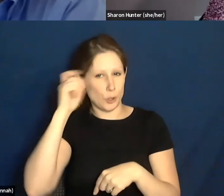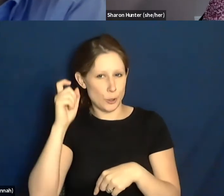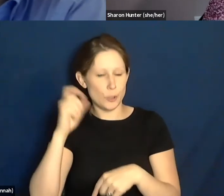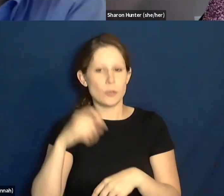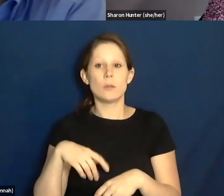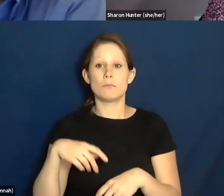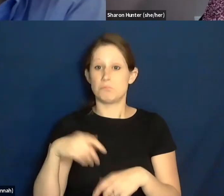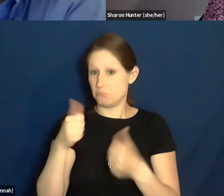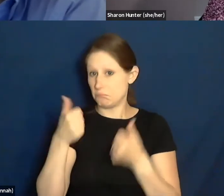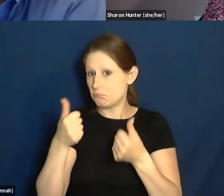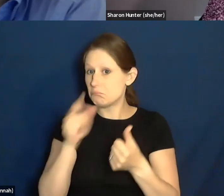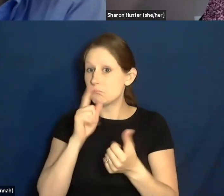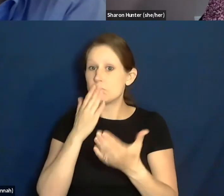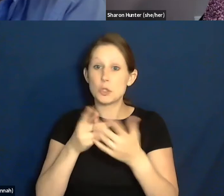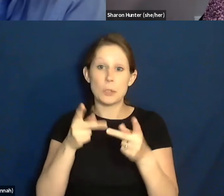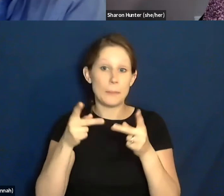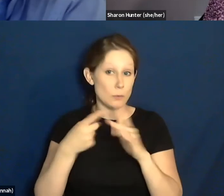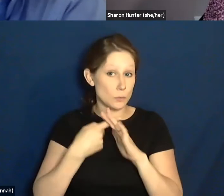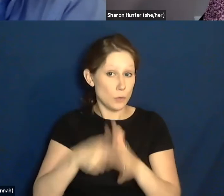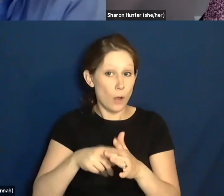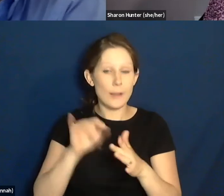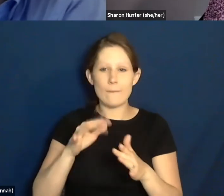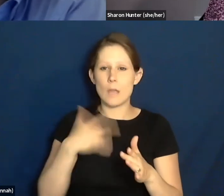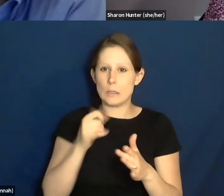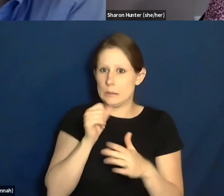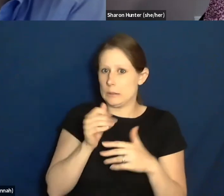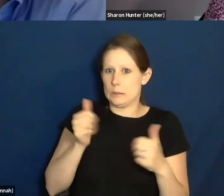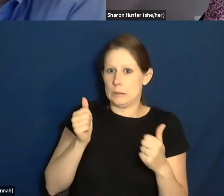good place to start if you're not comfortable. Start in places where you feel comfortable.